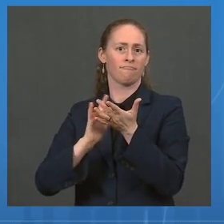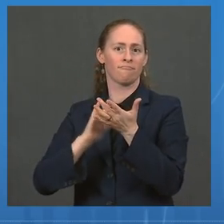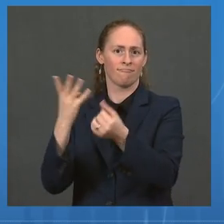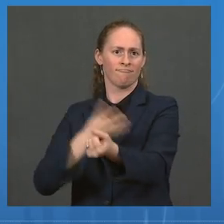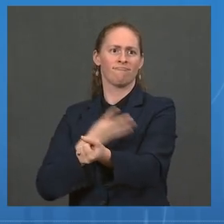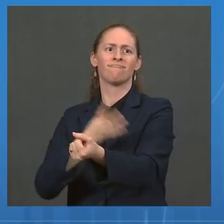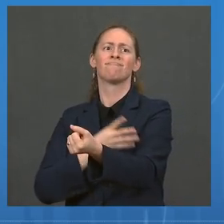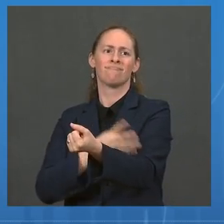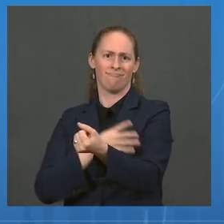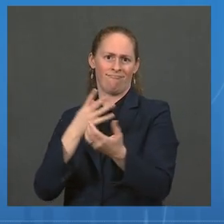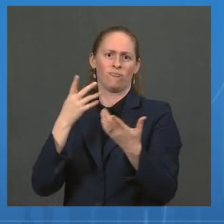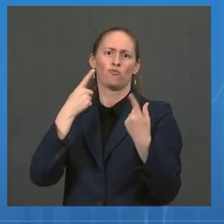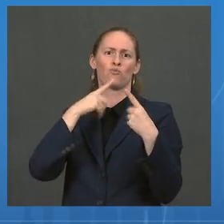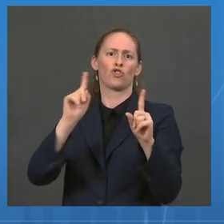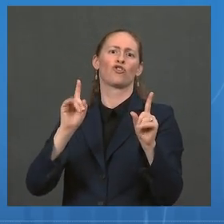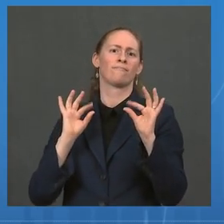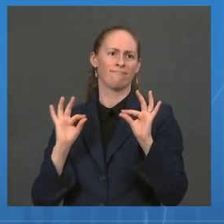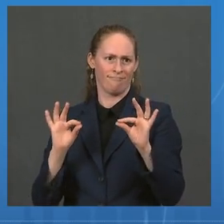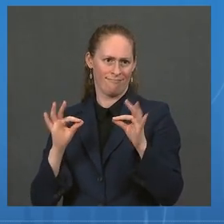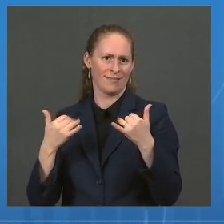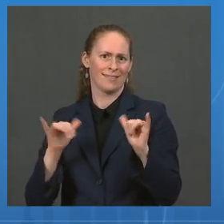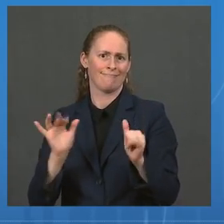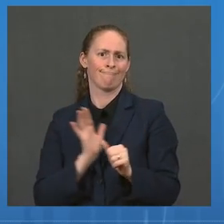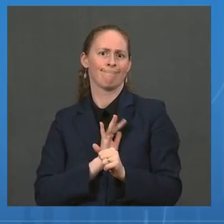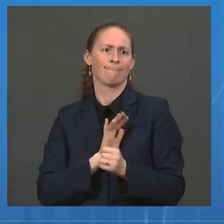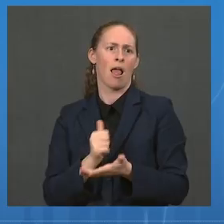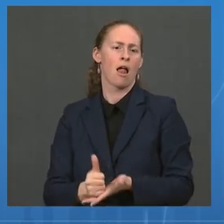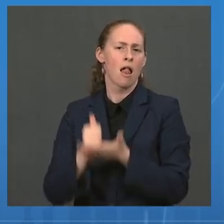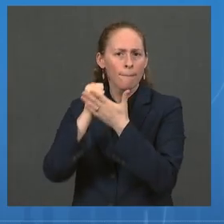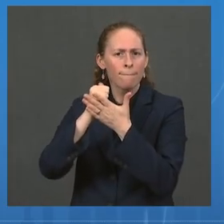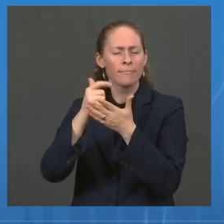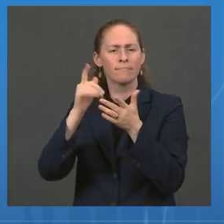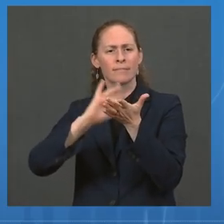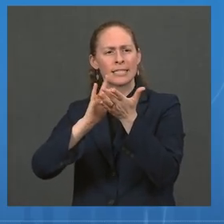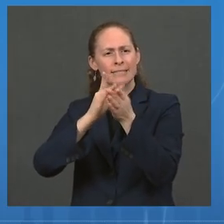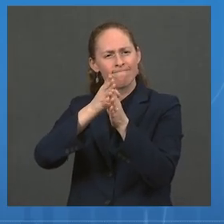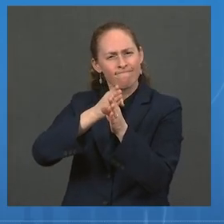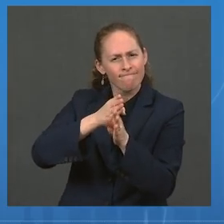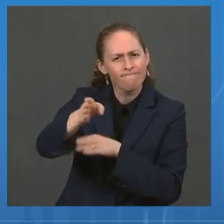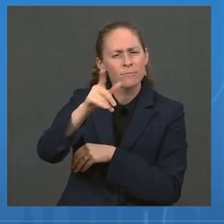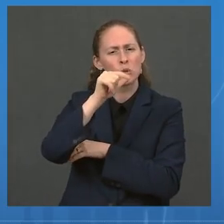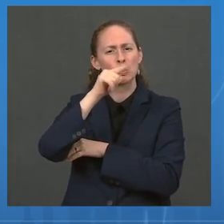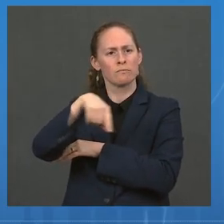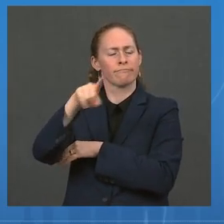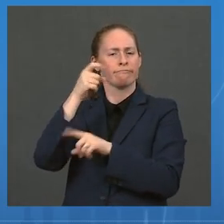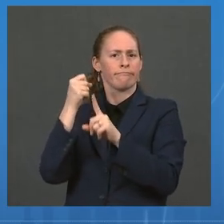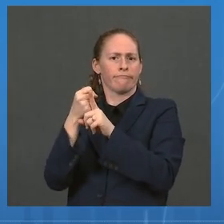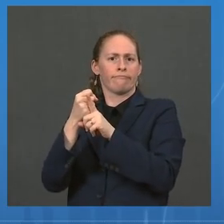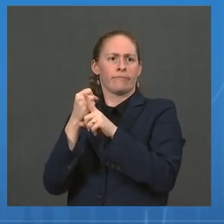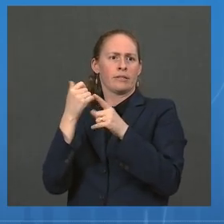for their success in the treatment particularly of early disease and, most recently, even for prophylaxis.